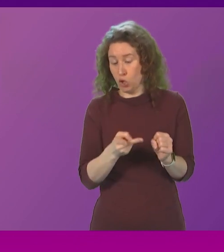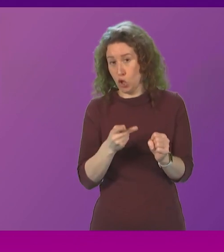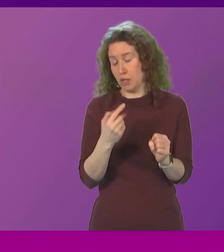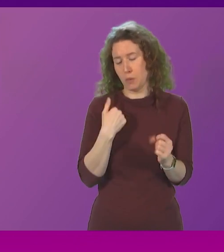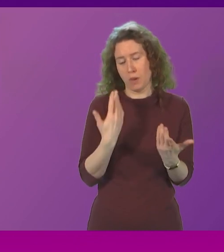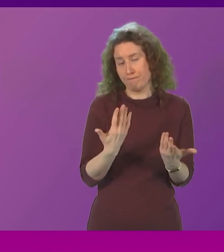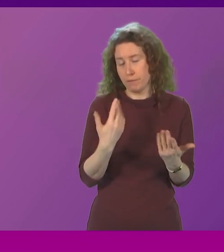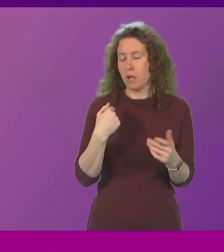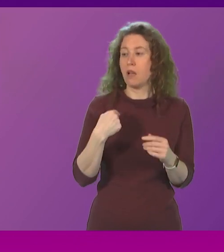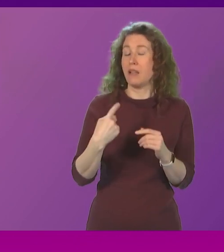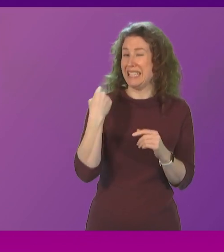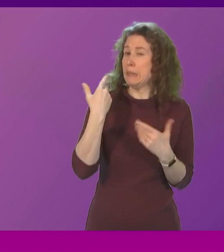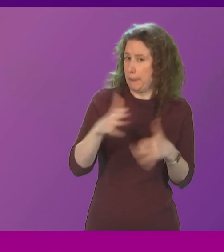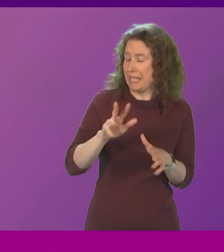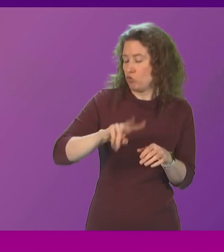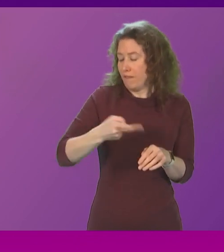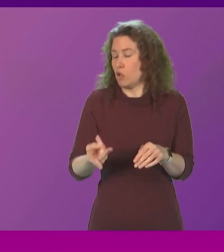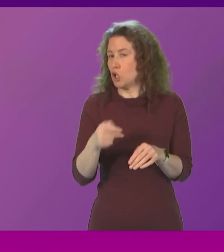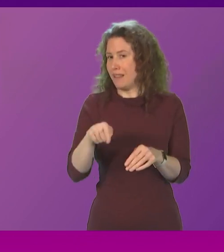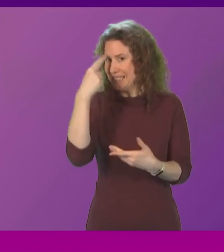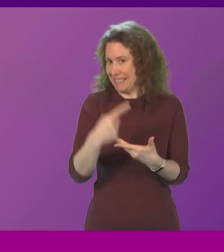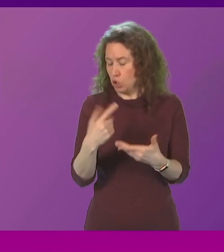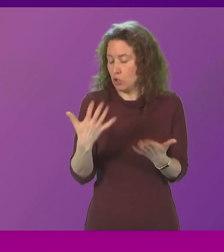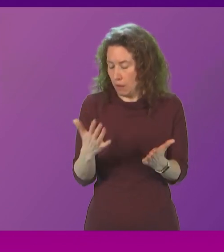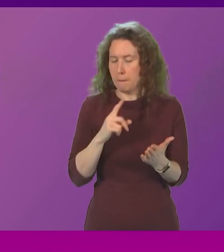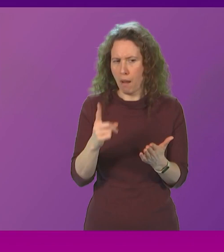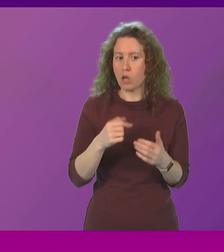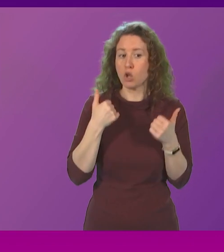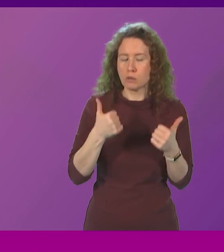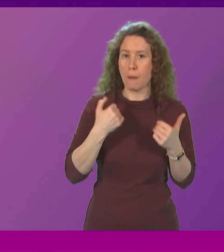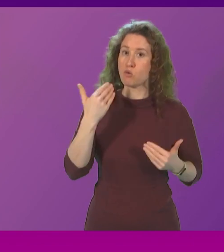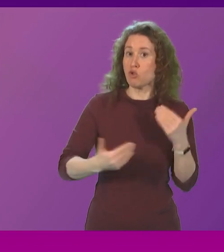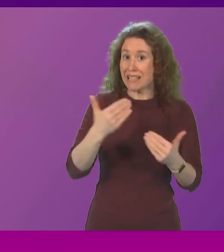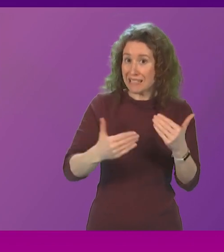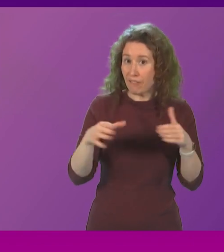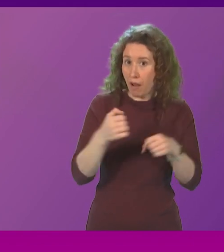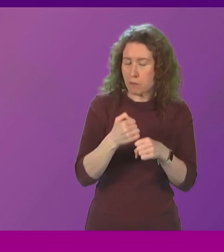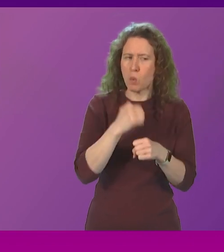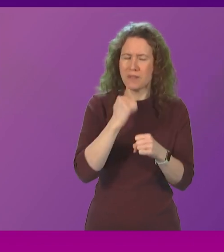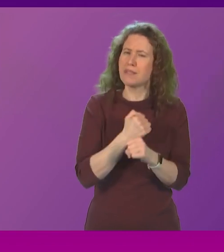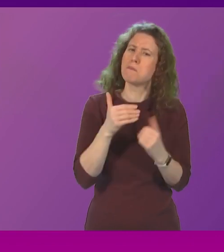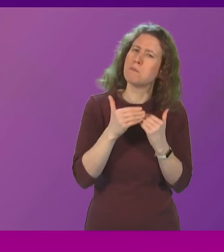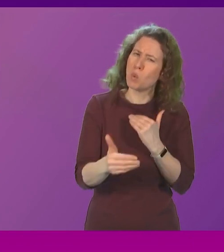A progressive Government that truly had people as its priority would have done so much more to support households in need.